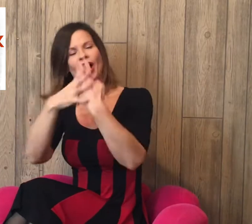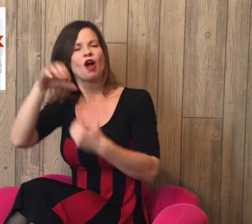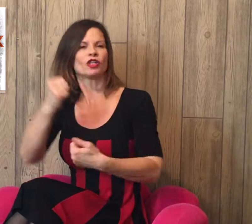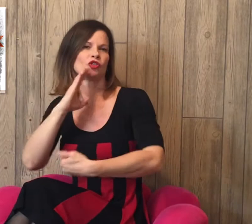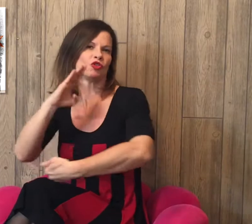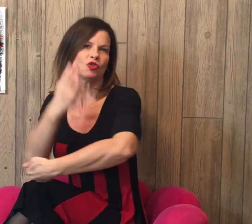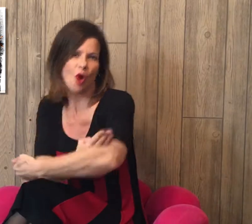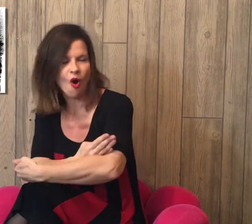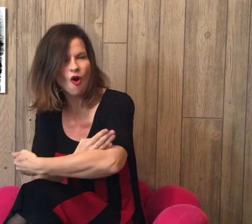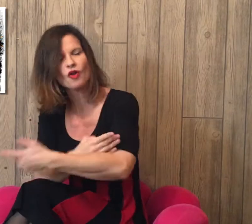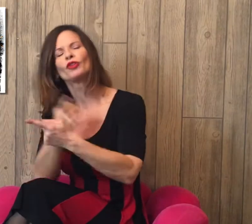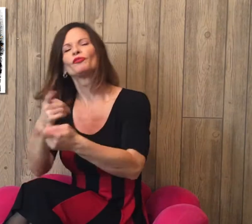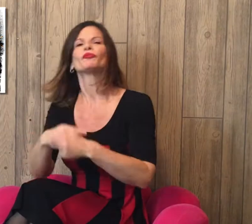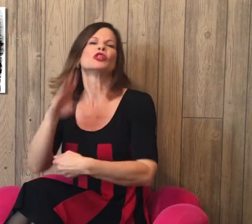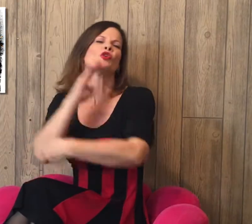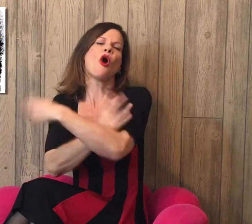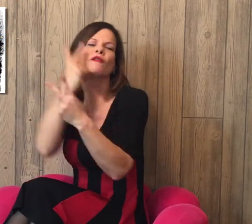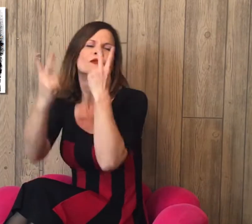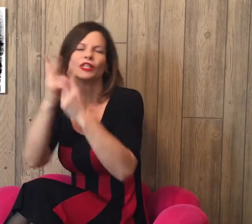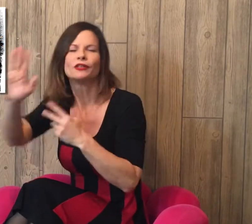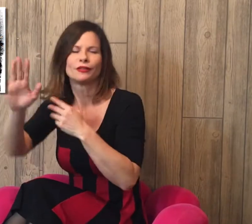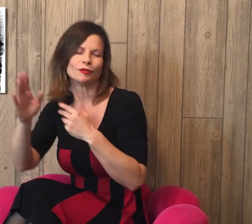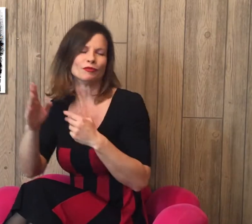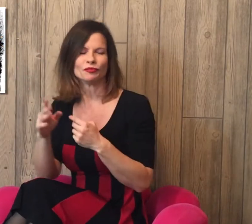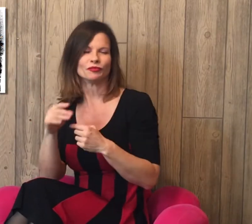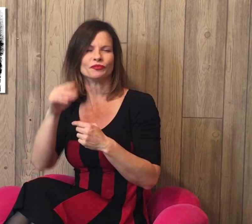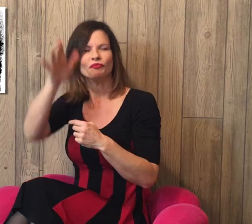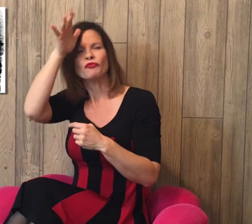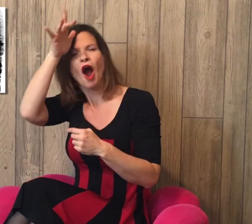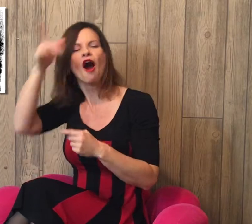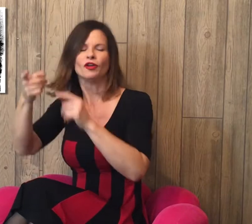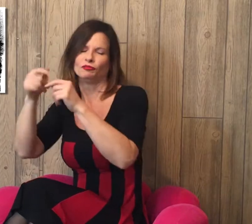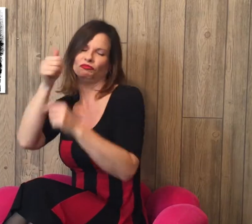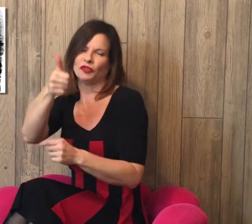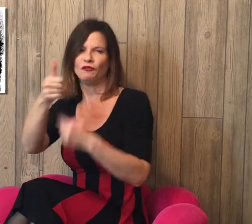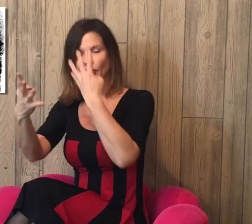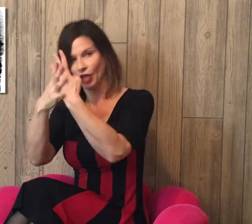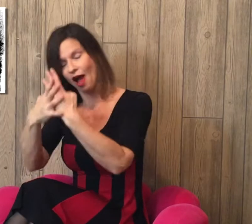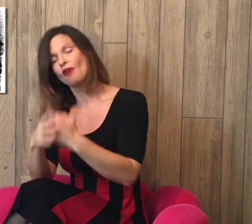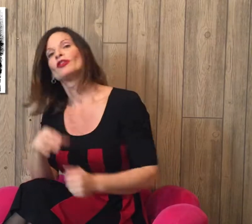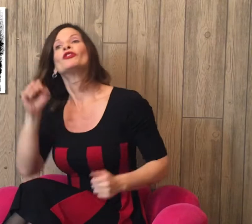While in jail, he often saw another inmate's daughter who visited her father while he was in jail.